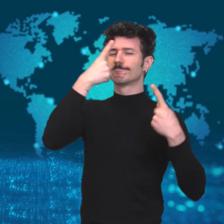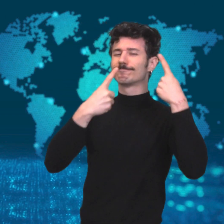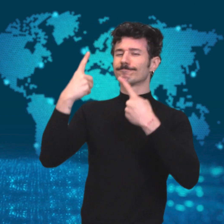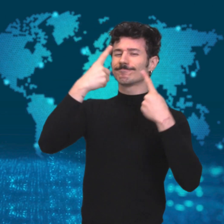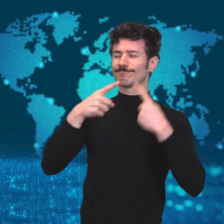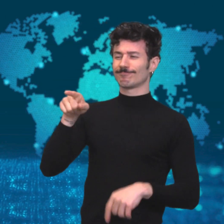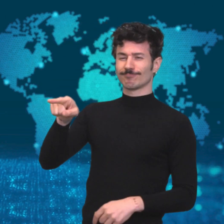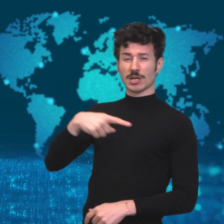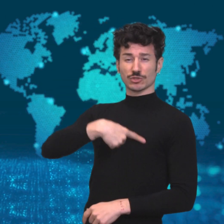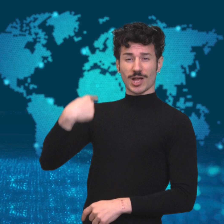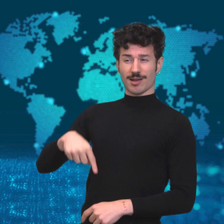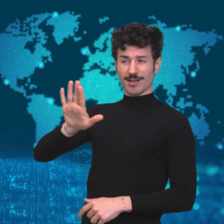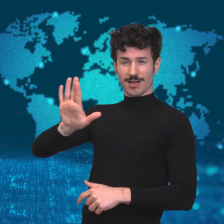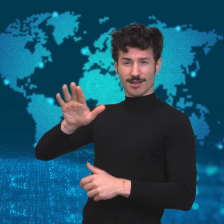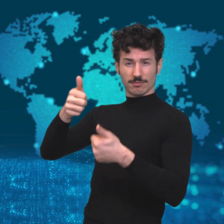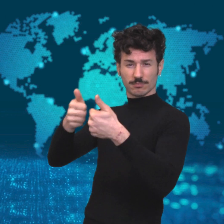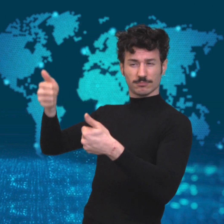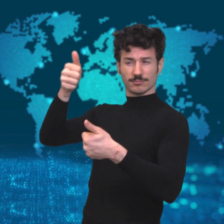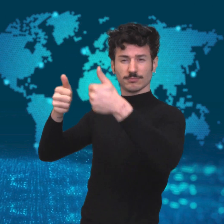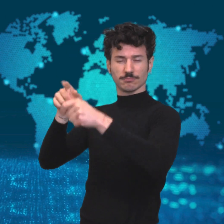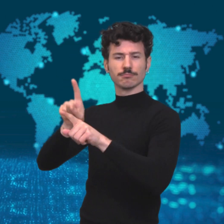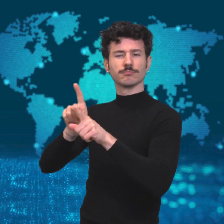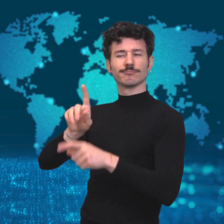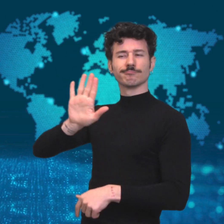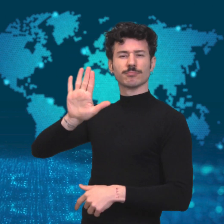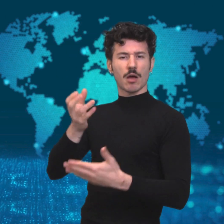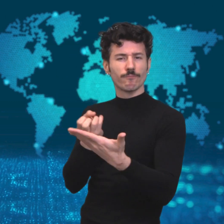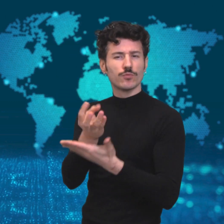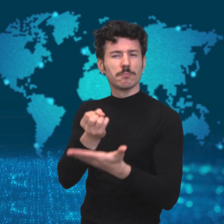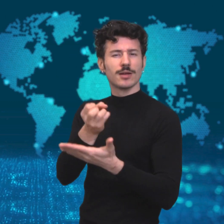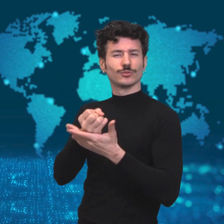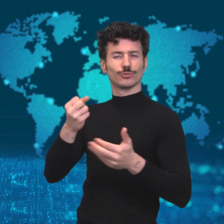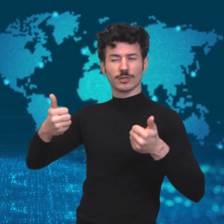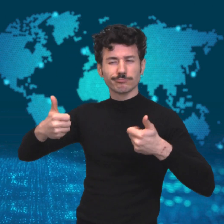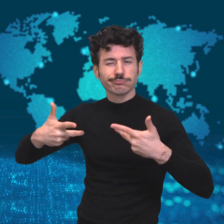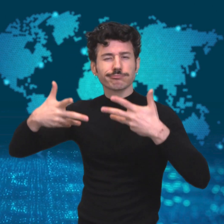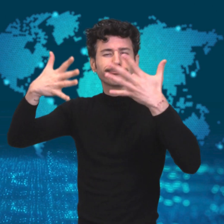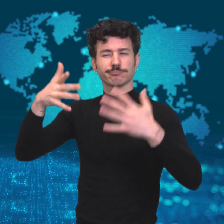WHO denies these accusations.